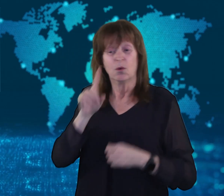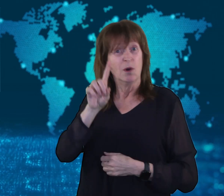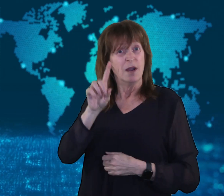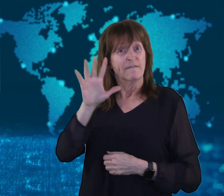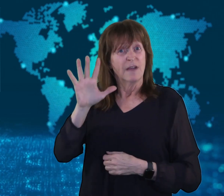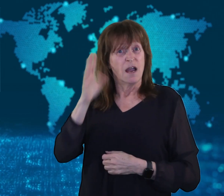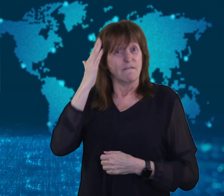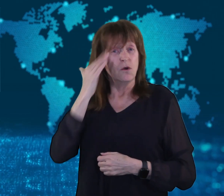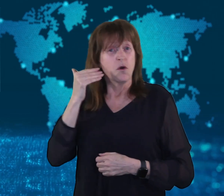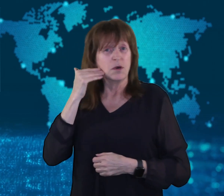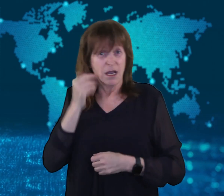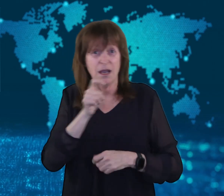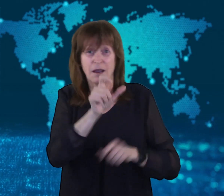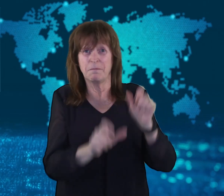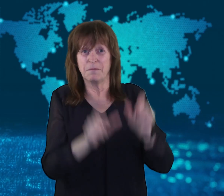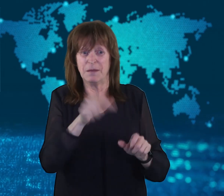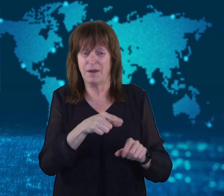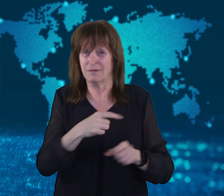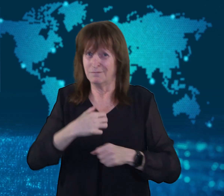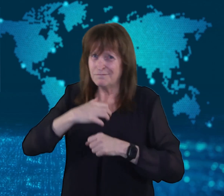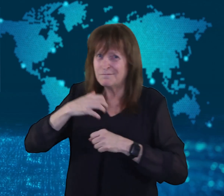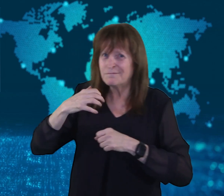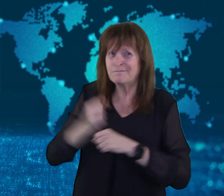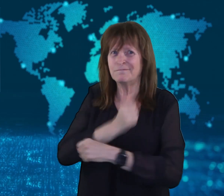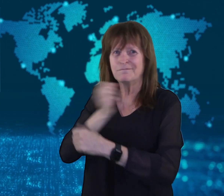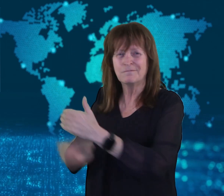responsible for those crimes.